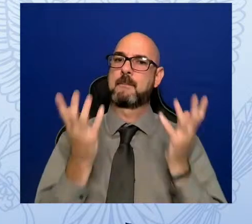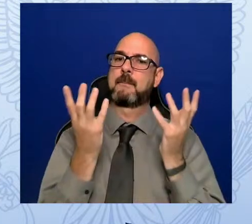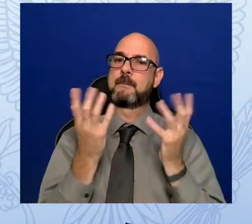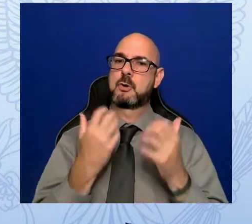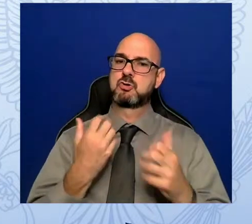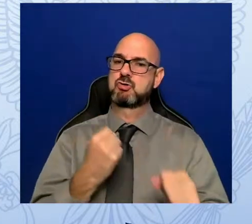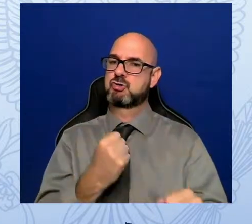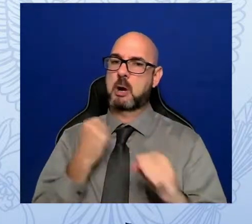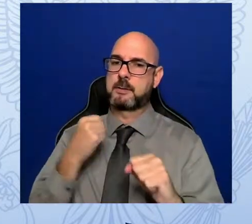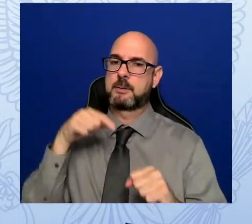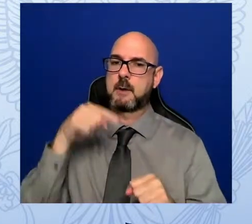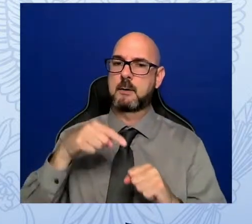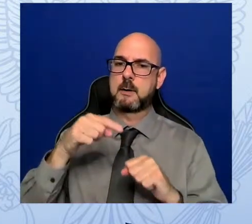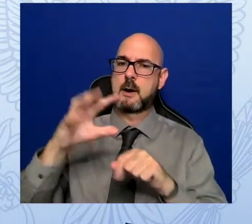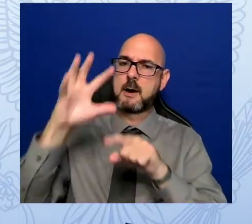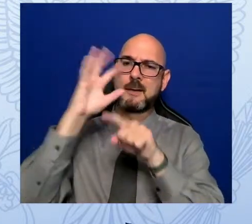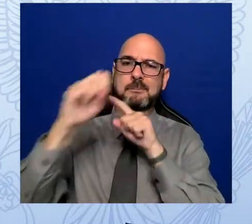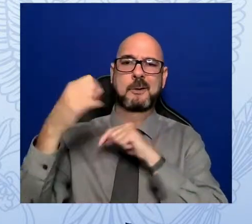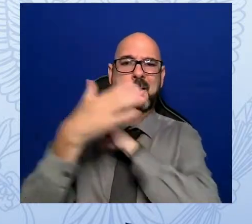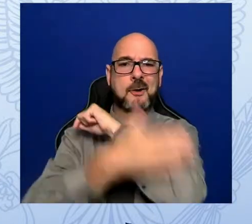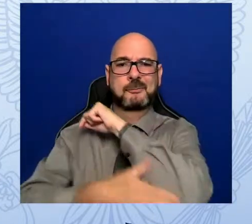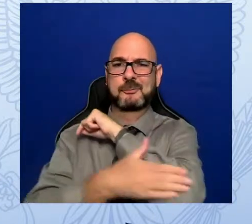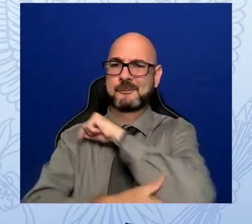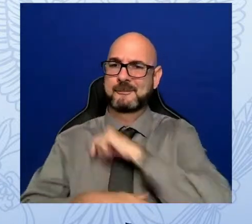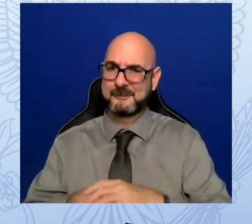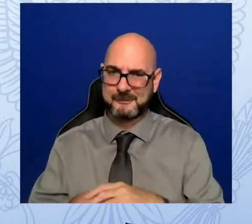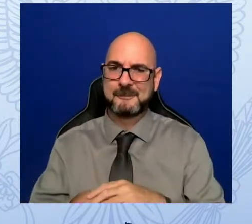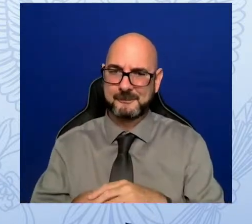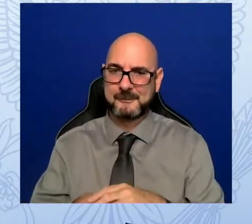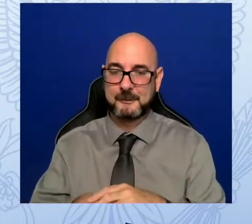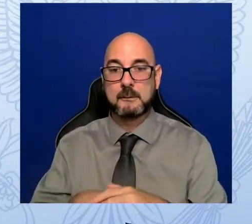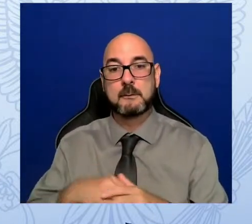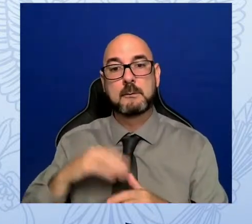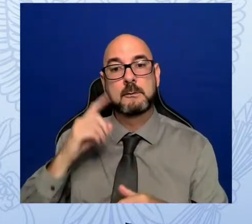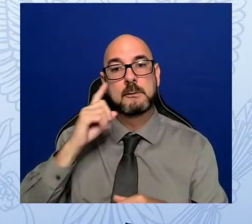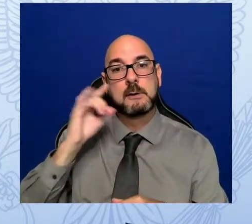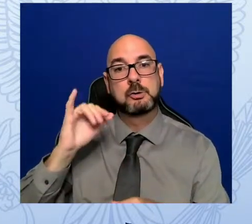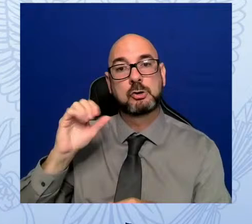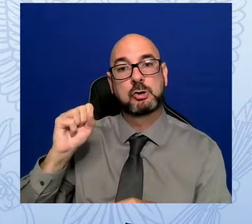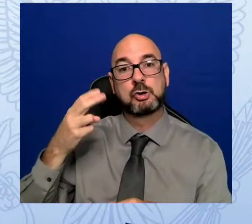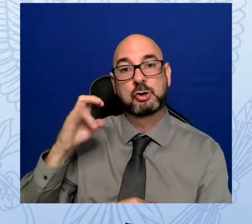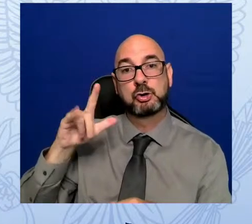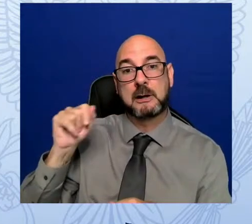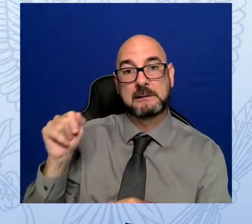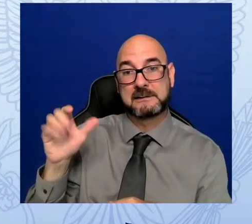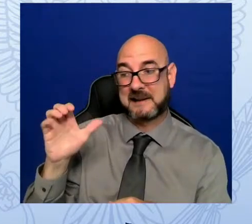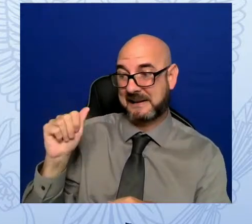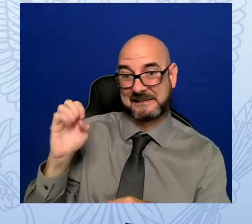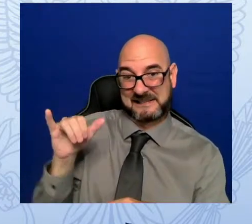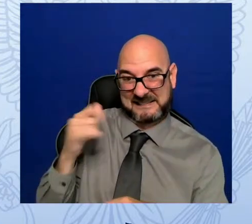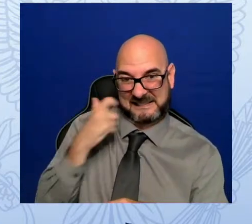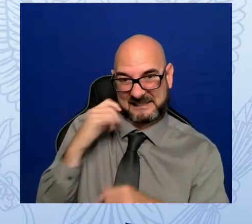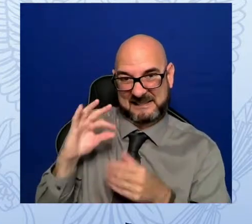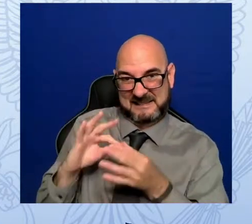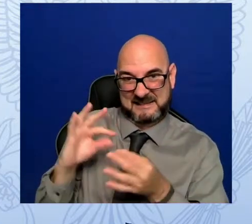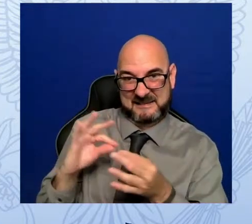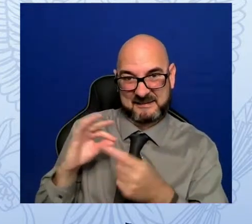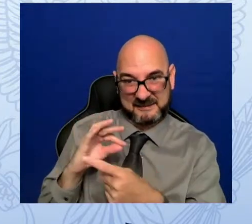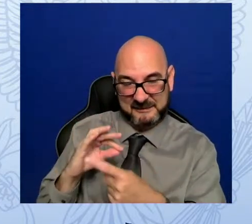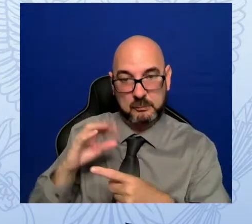As we heard Sheila Casey say, President Biden and Doctor Biden are members of a military family themselves.